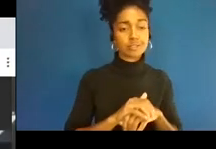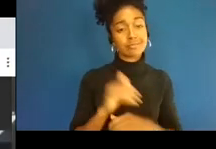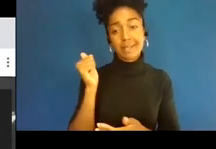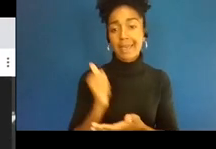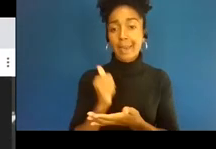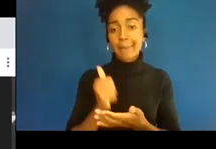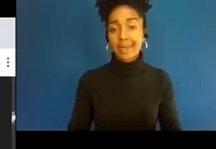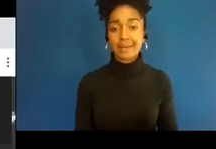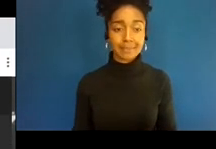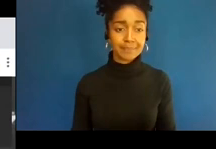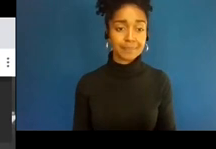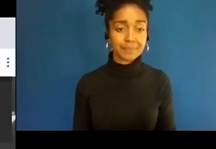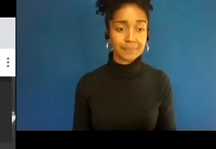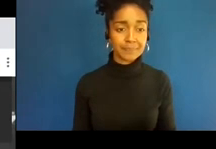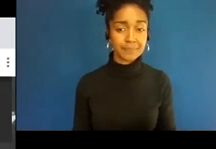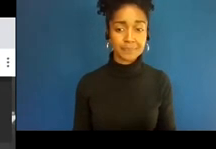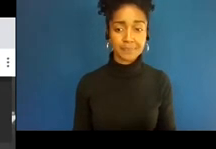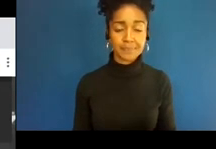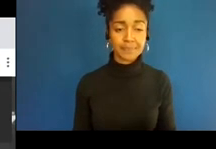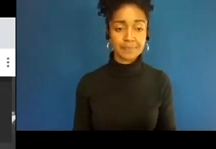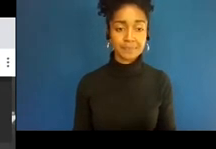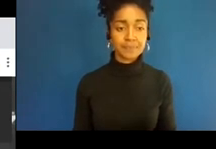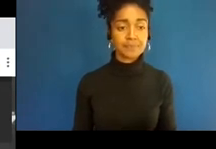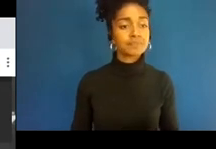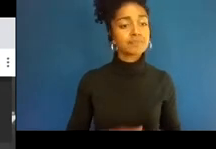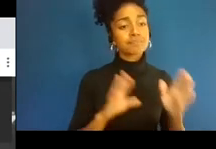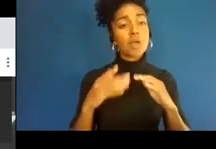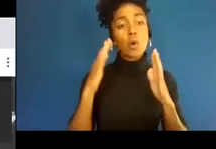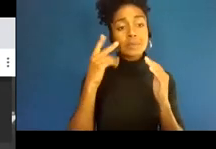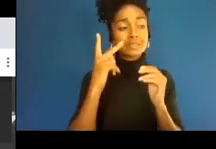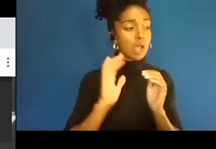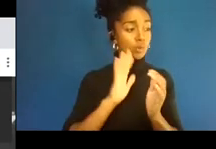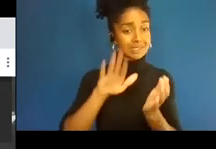"I hope to see that our center becomes not only a place of learning,